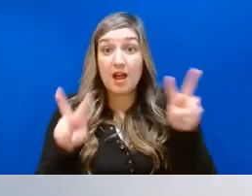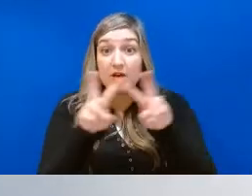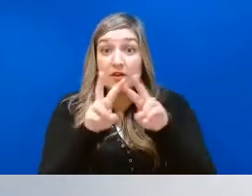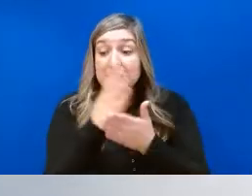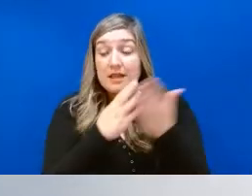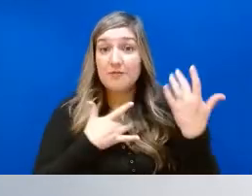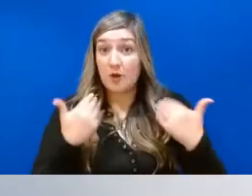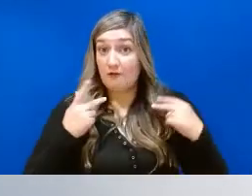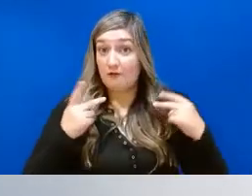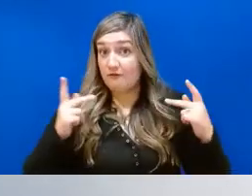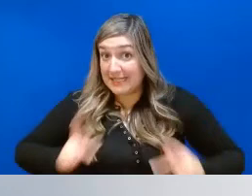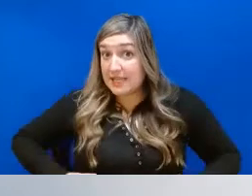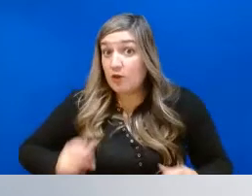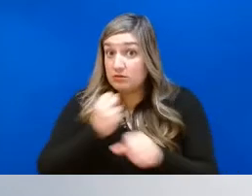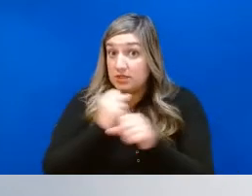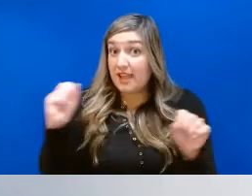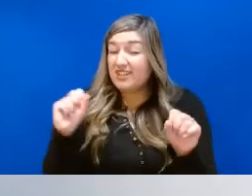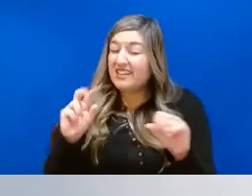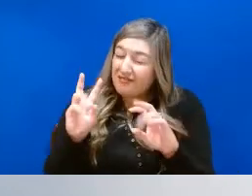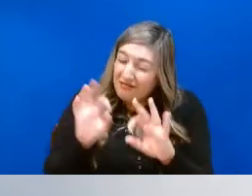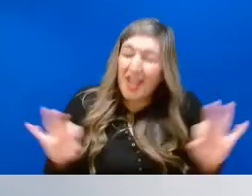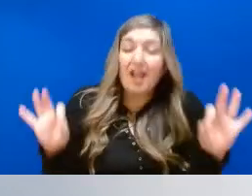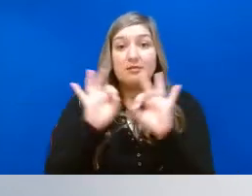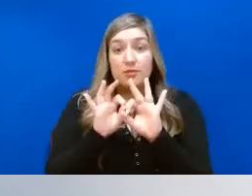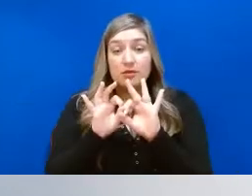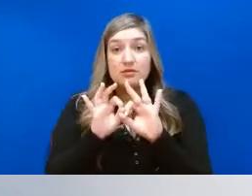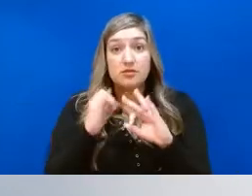That that's one of the things that's important to you as a core value. Make note of that